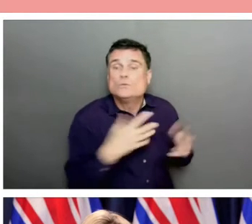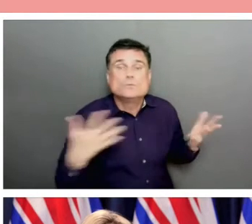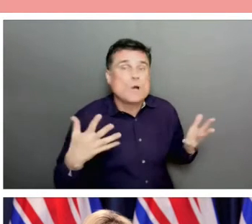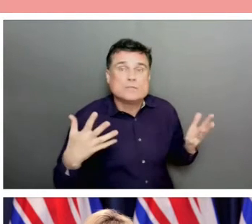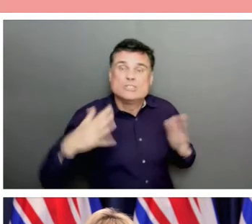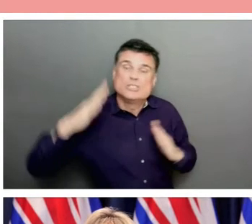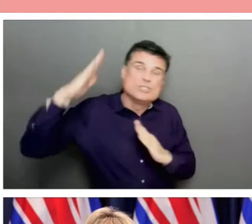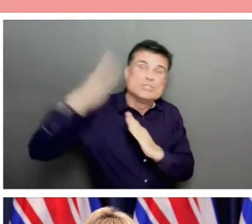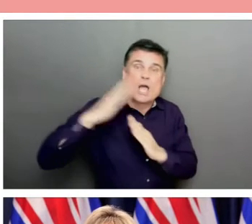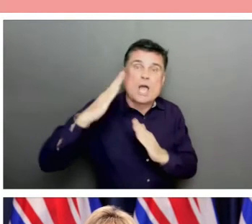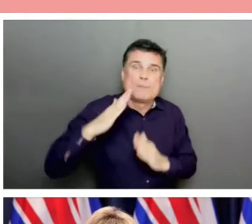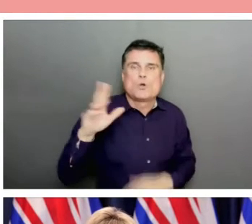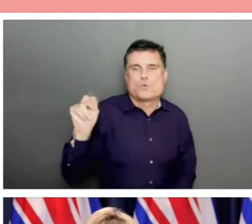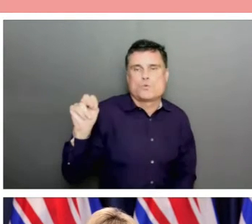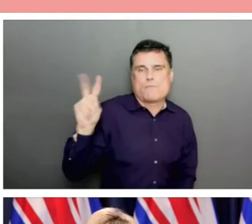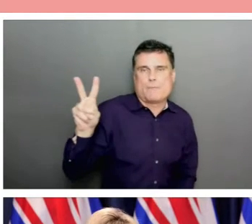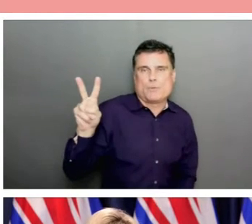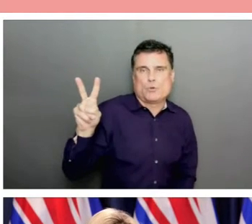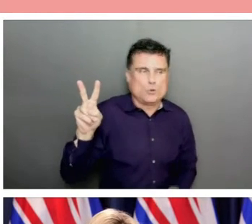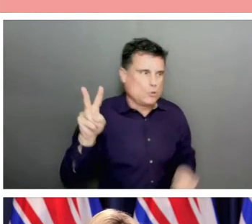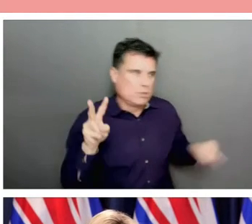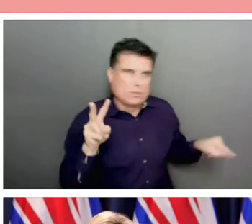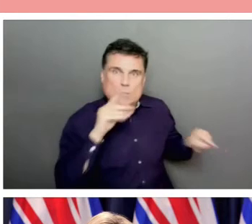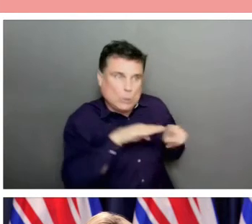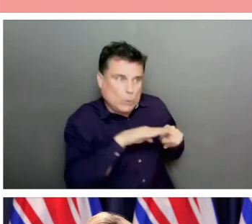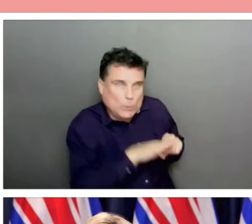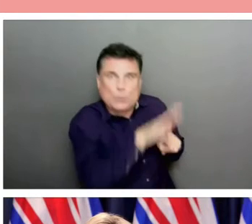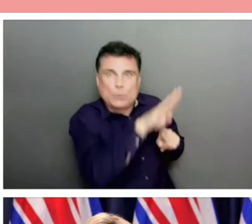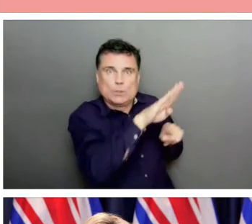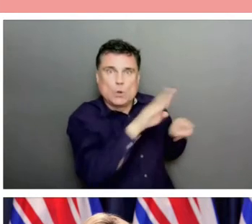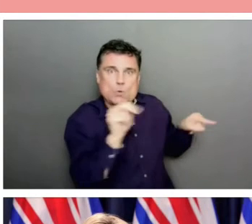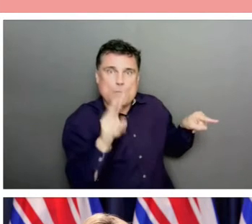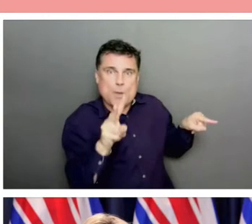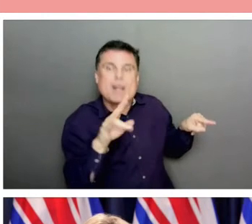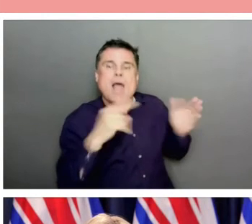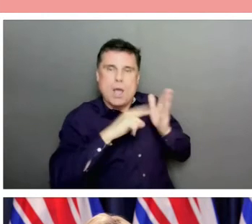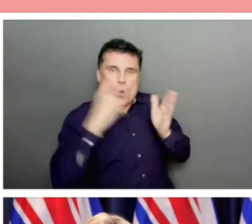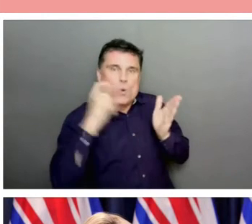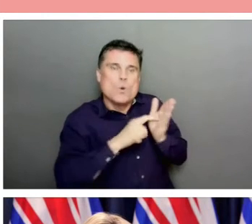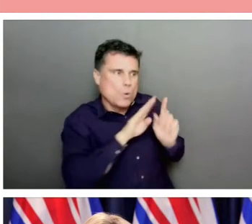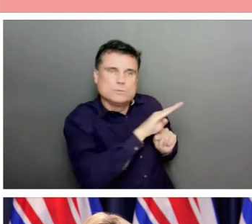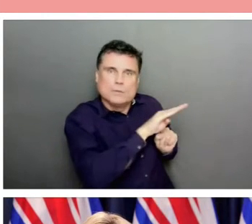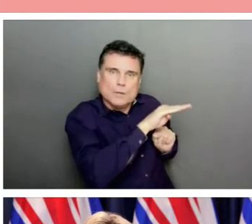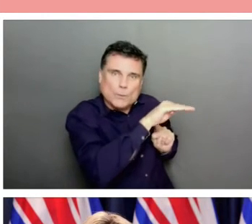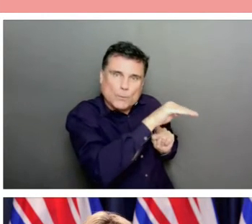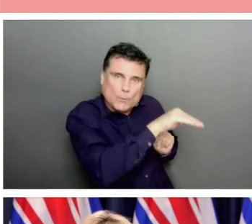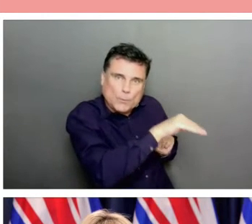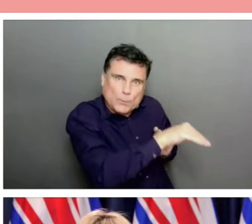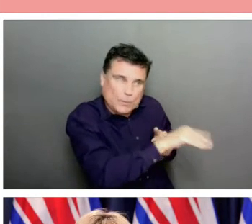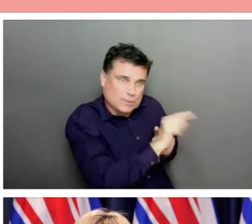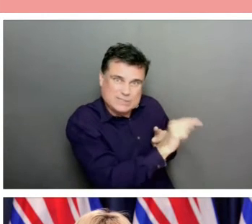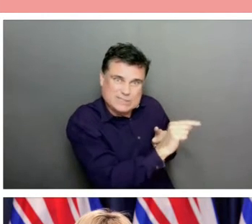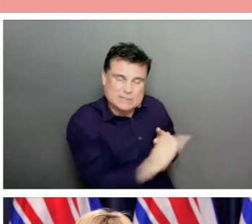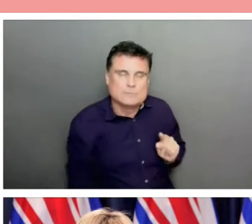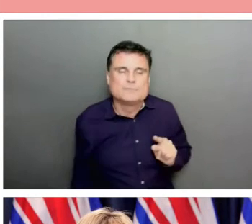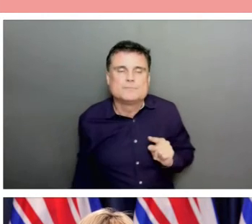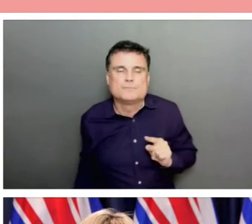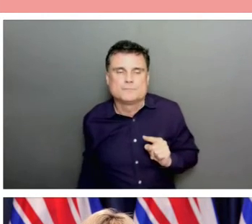epidemic curve, an update of the epidemic curve by reported dates since January. This is by the